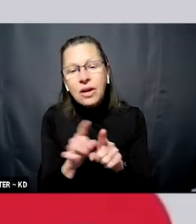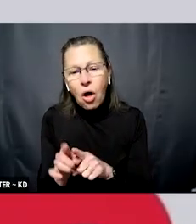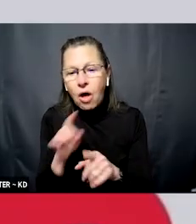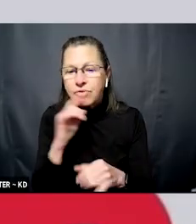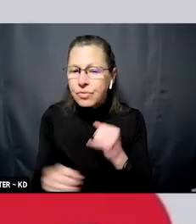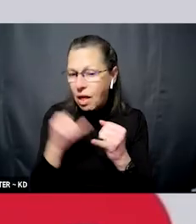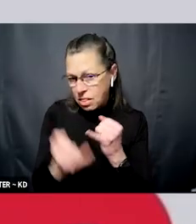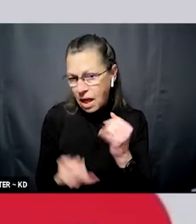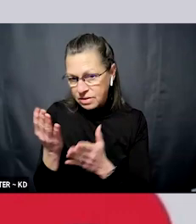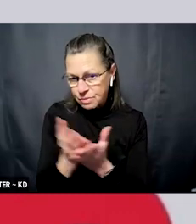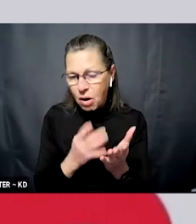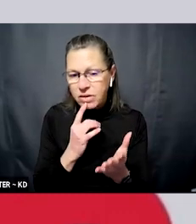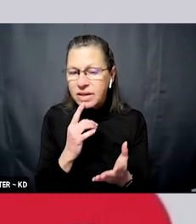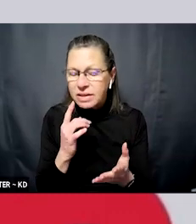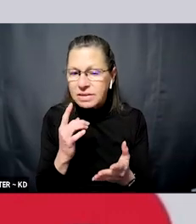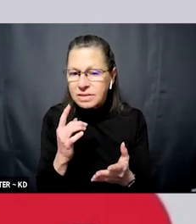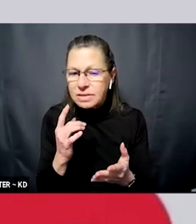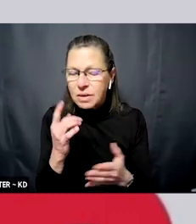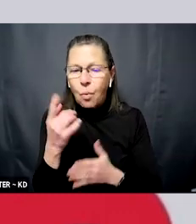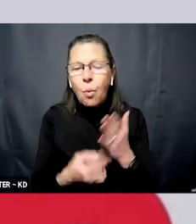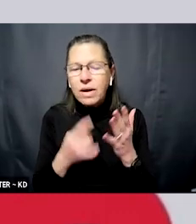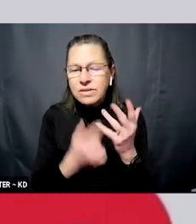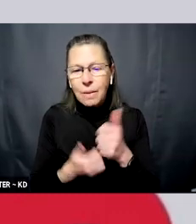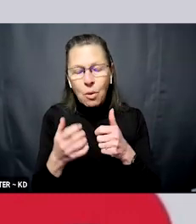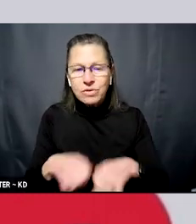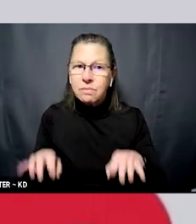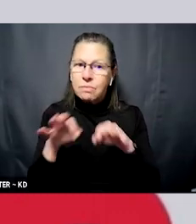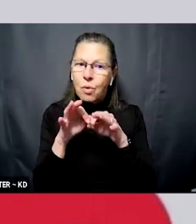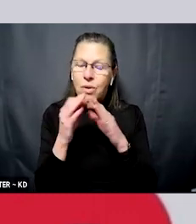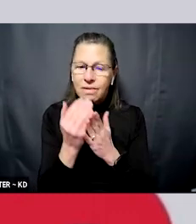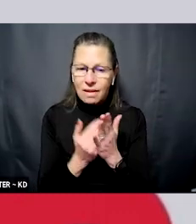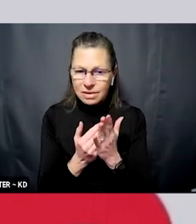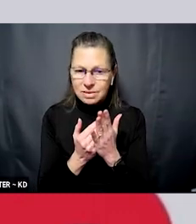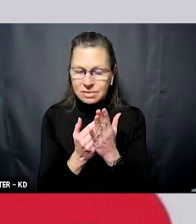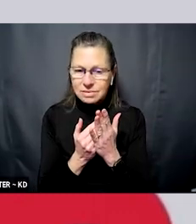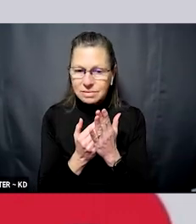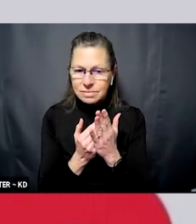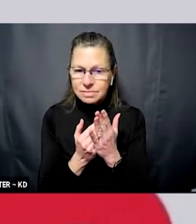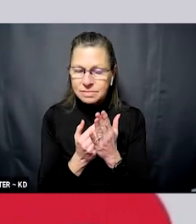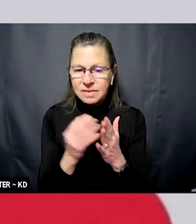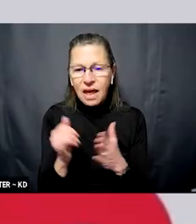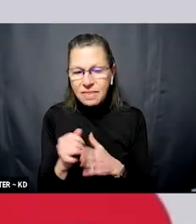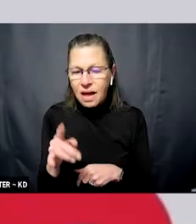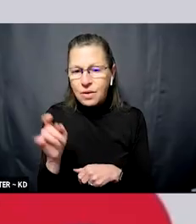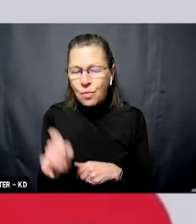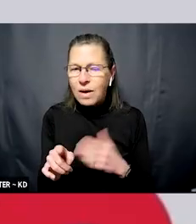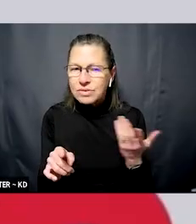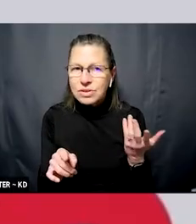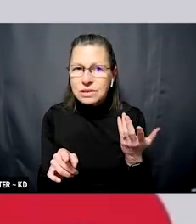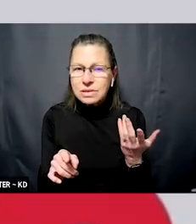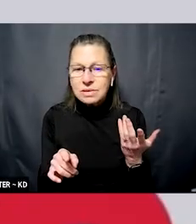part is on what is the most important lesson, and that question actually, the whole of that